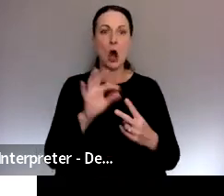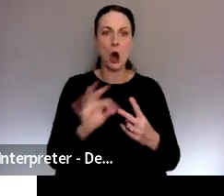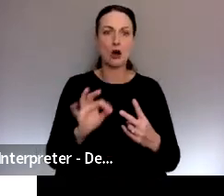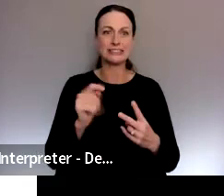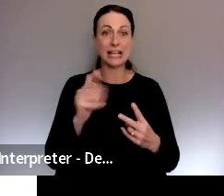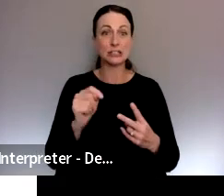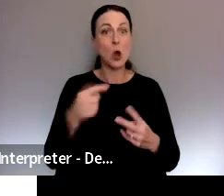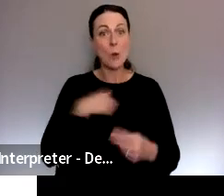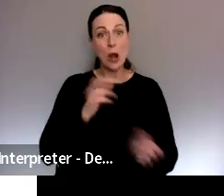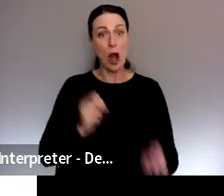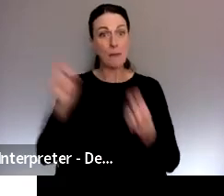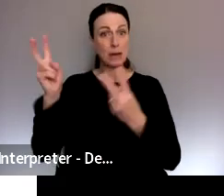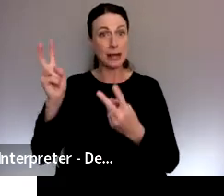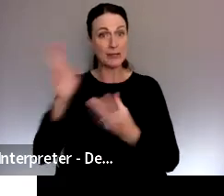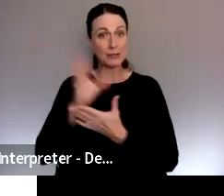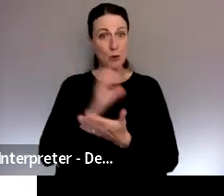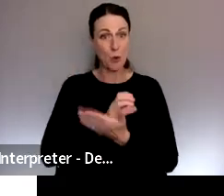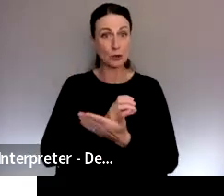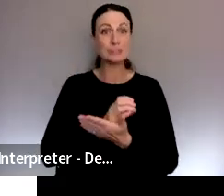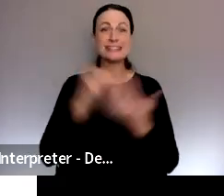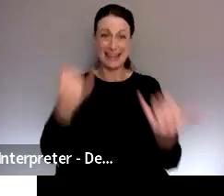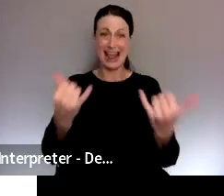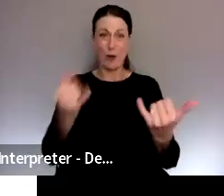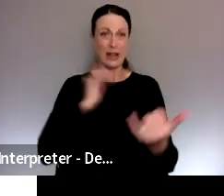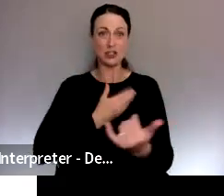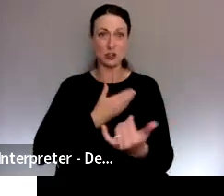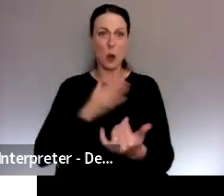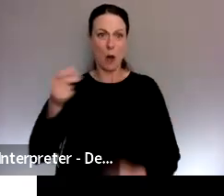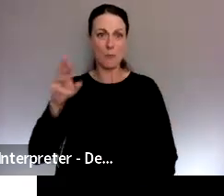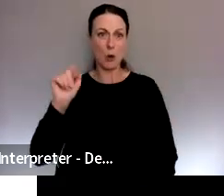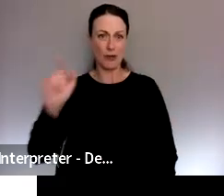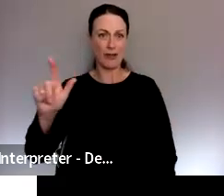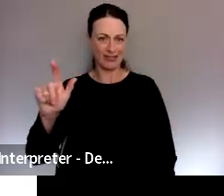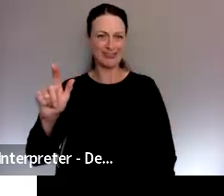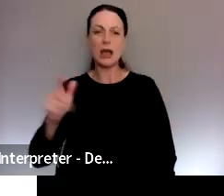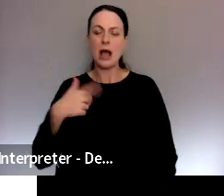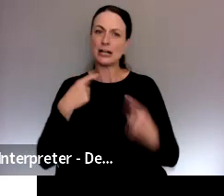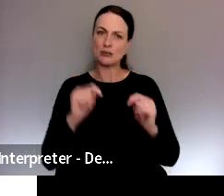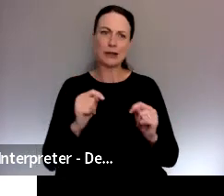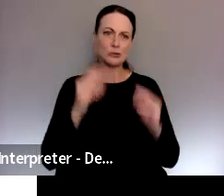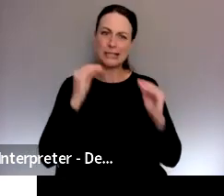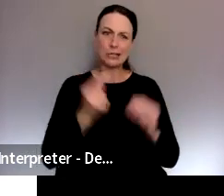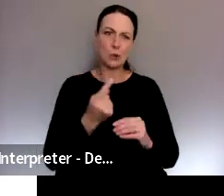that we're uploading currently into our new WeCollege portal. I try to teach a couple of workshops a year